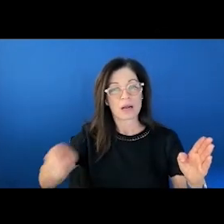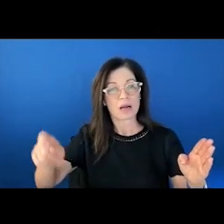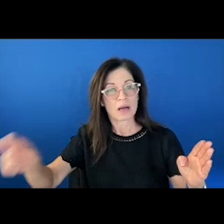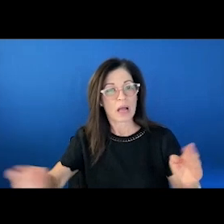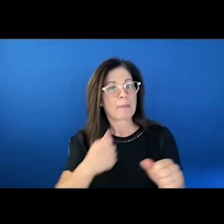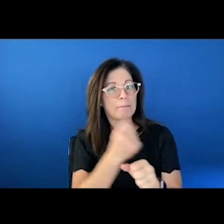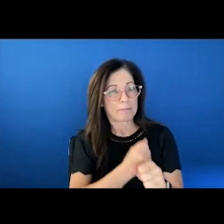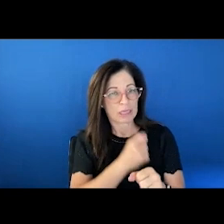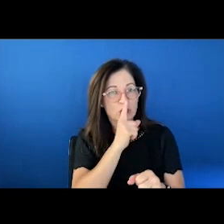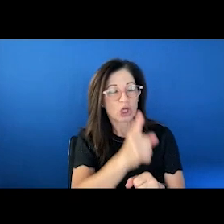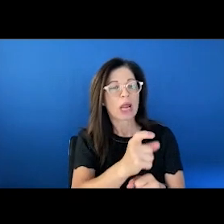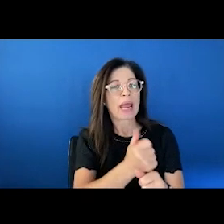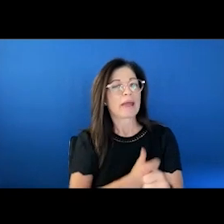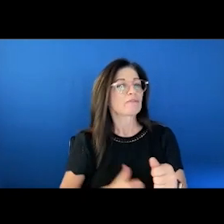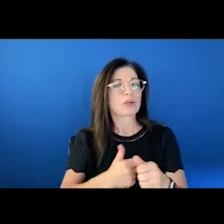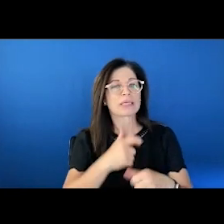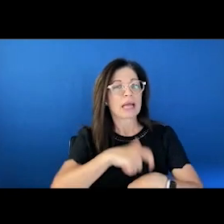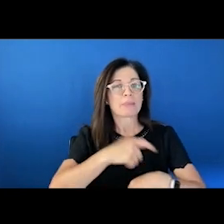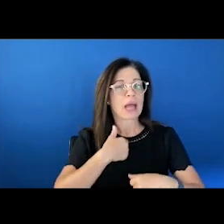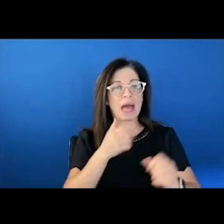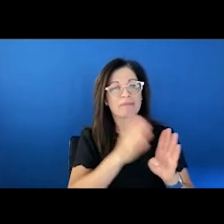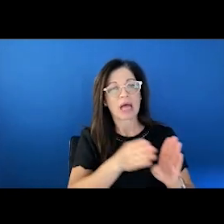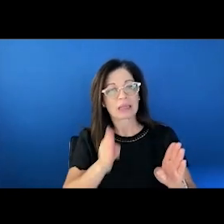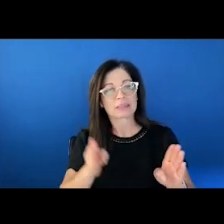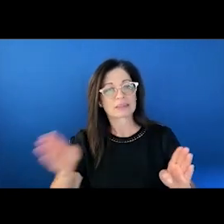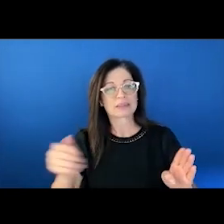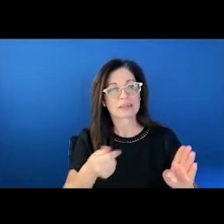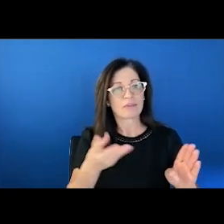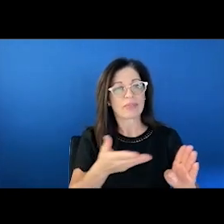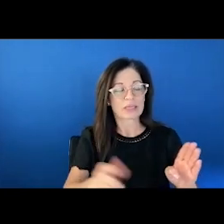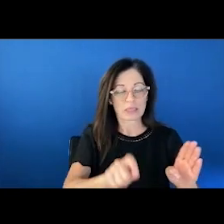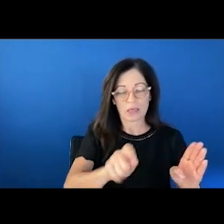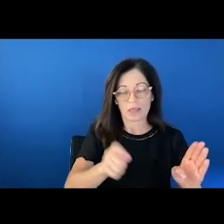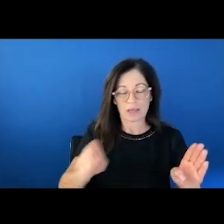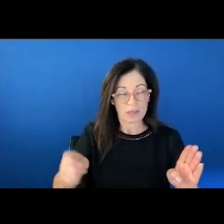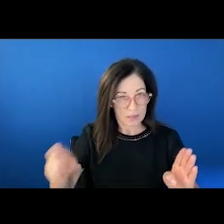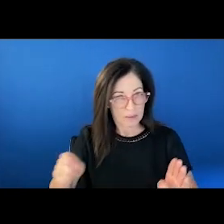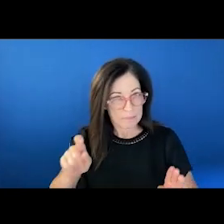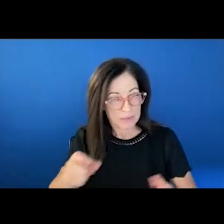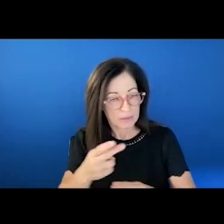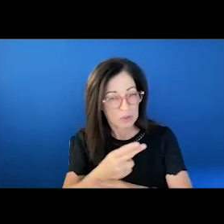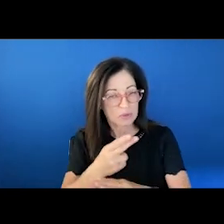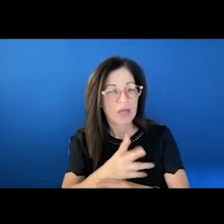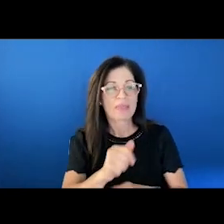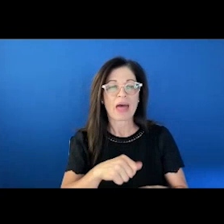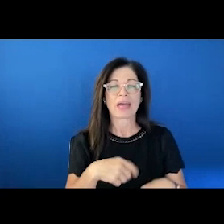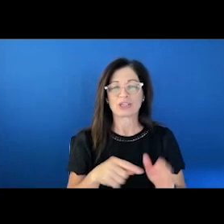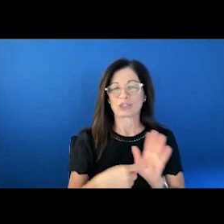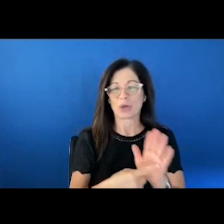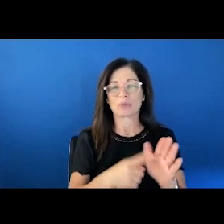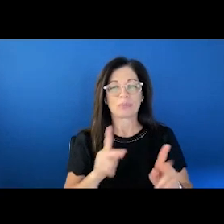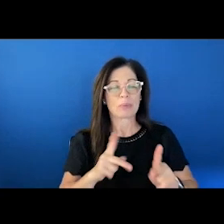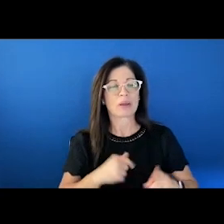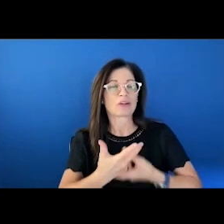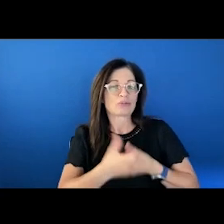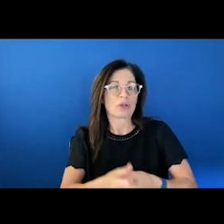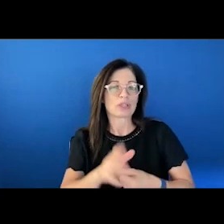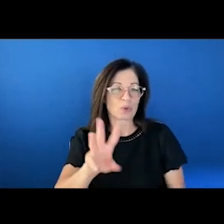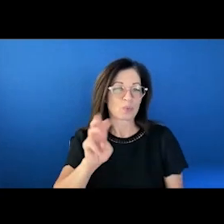of a list uses a serial comma. This also adds a level of credibility to your site.